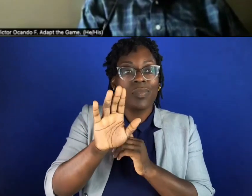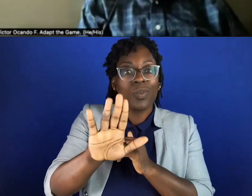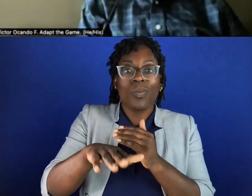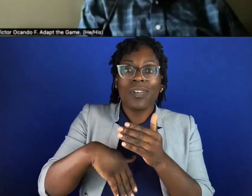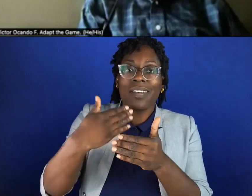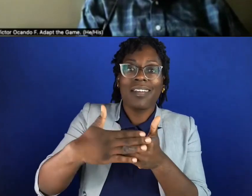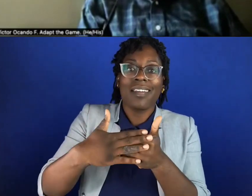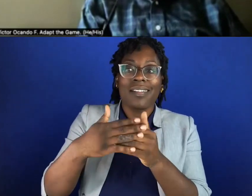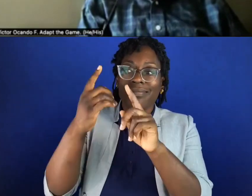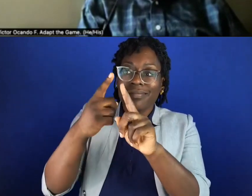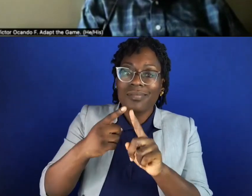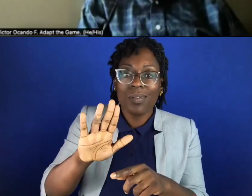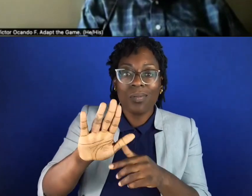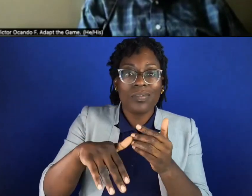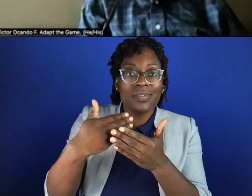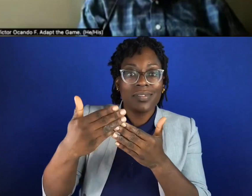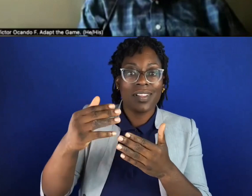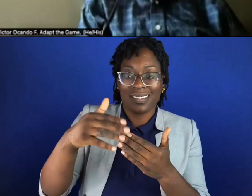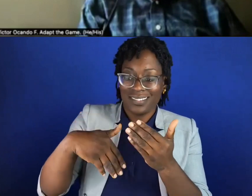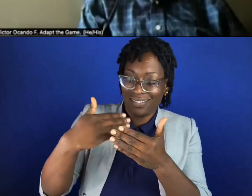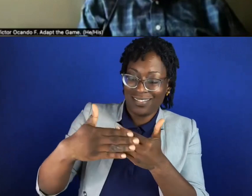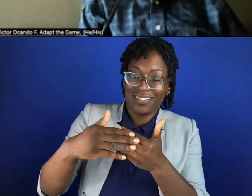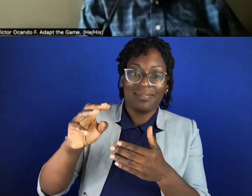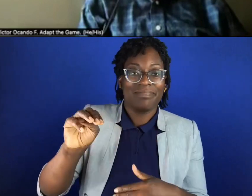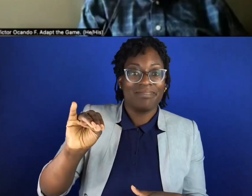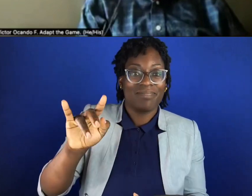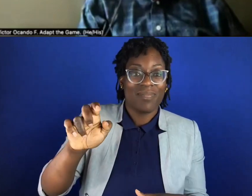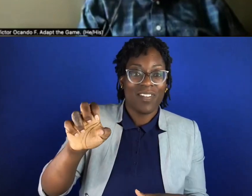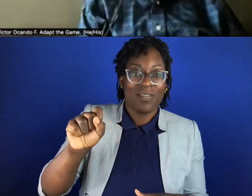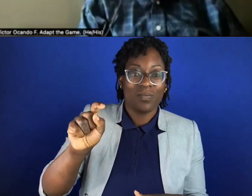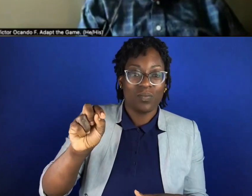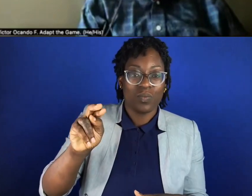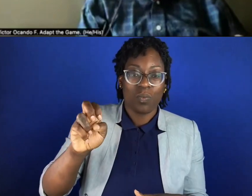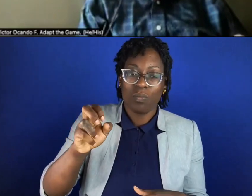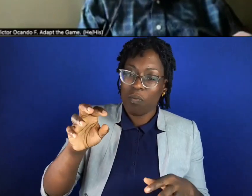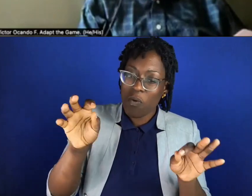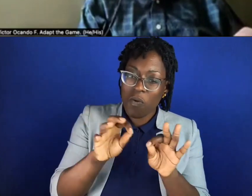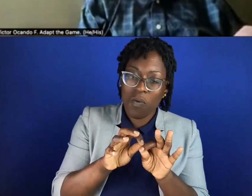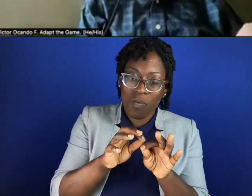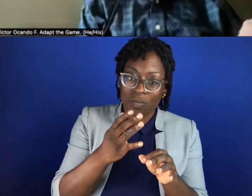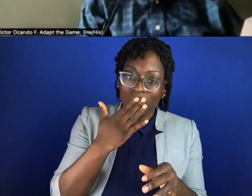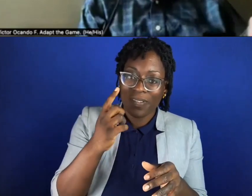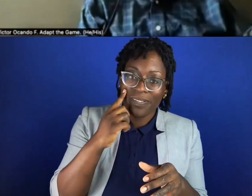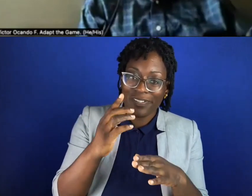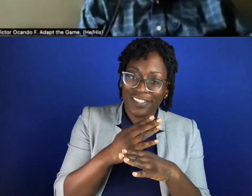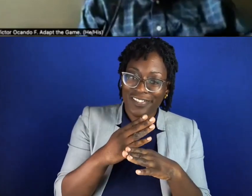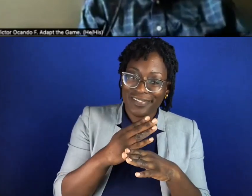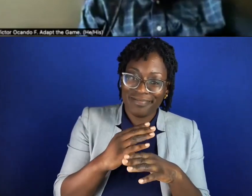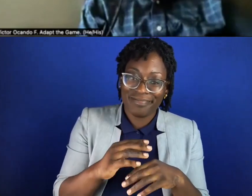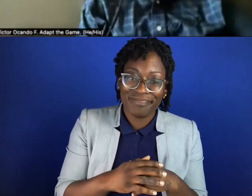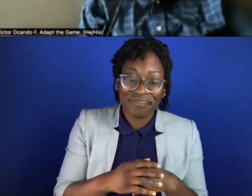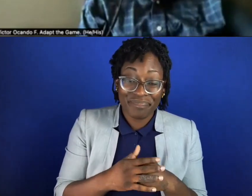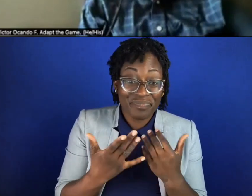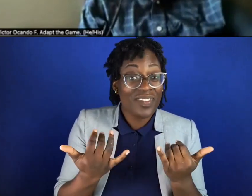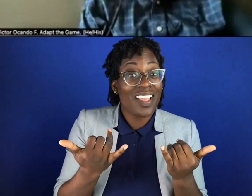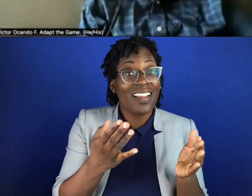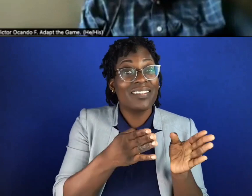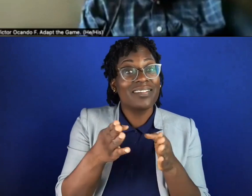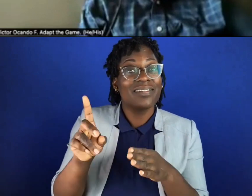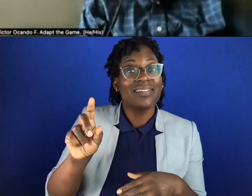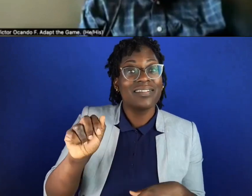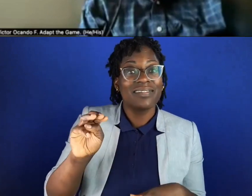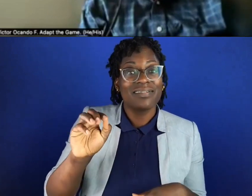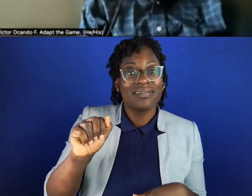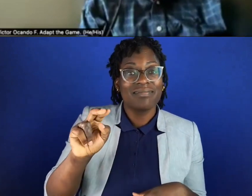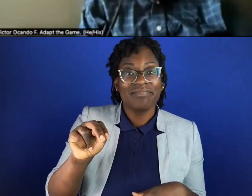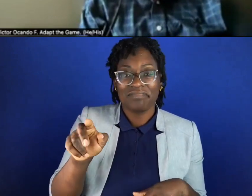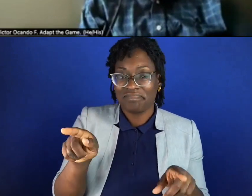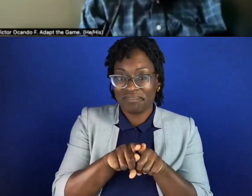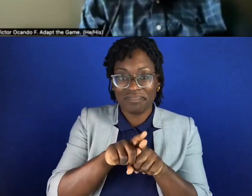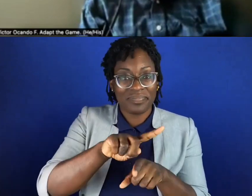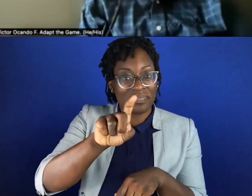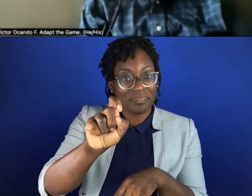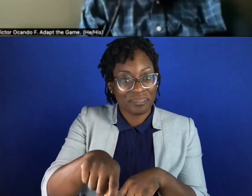Daman, what about you. Same question with so many people being hesitant with starting